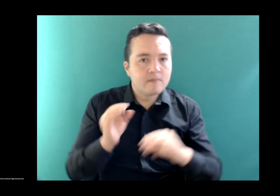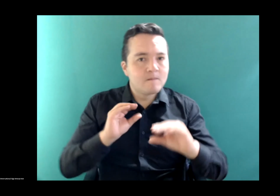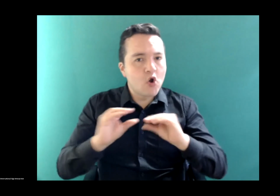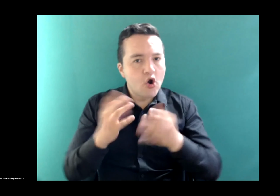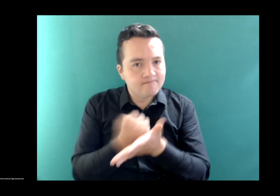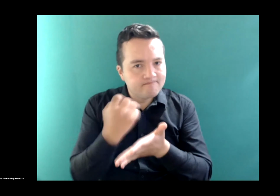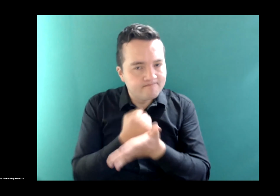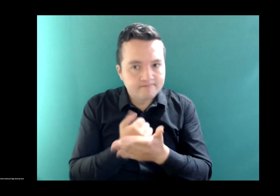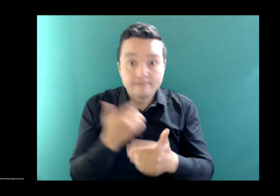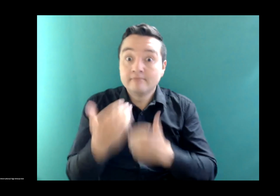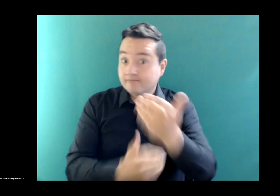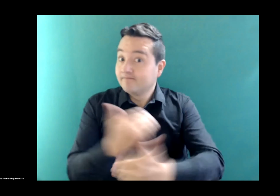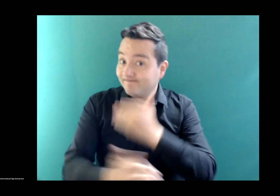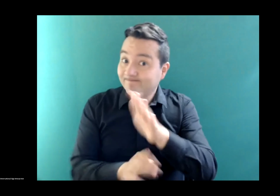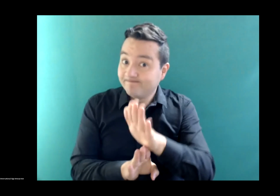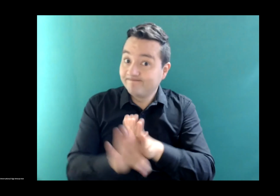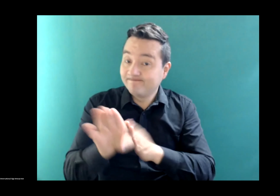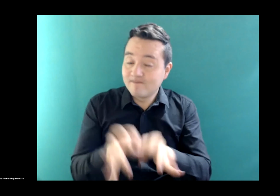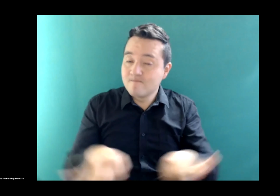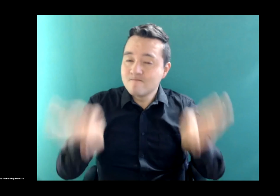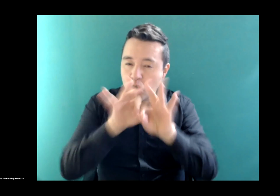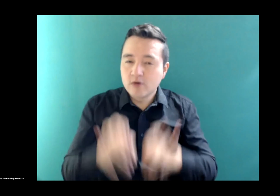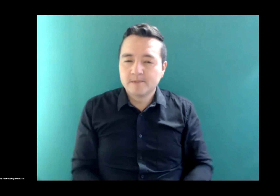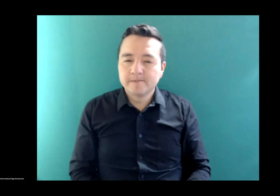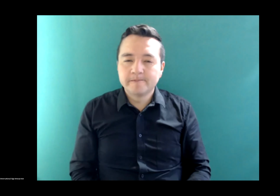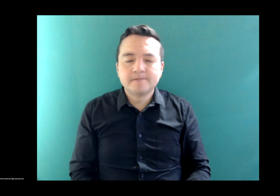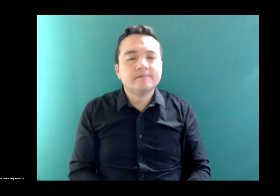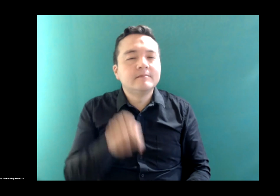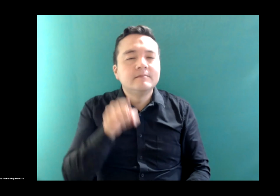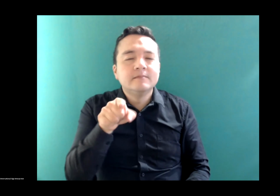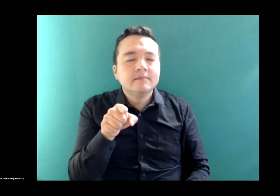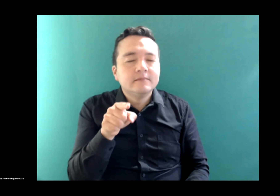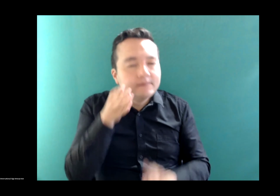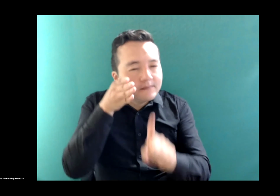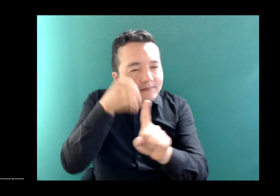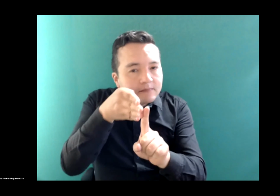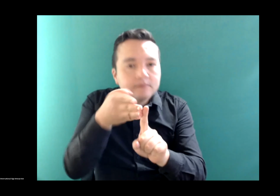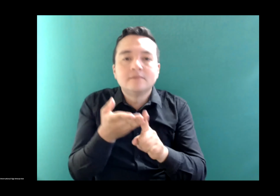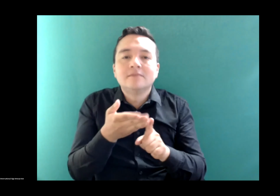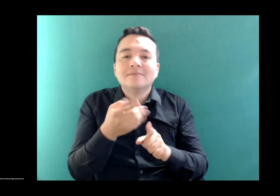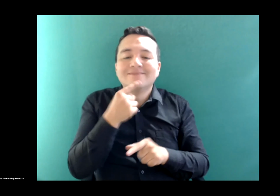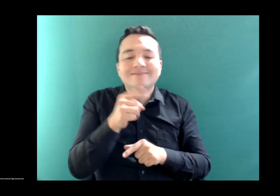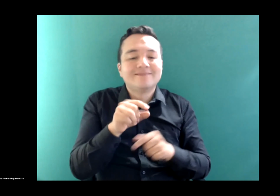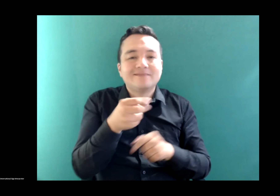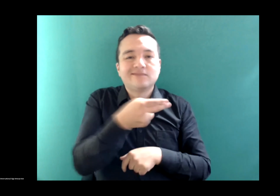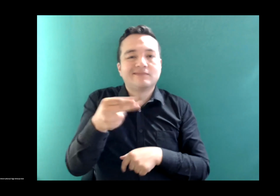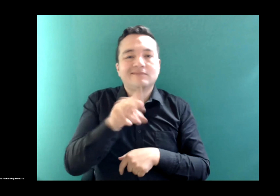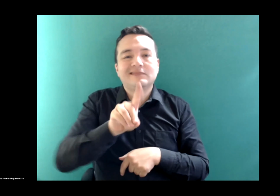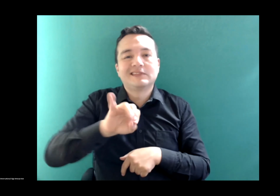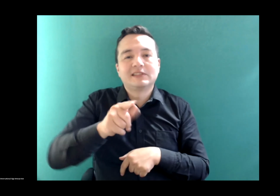Giving them access to money. It was really important for this process.